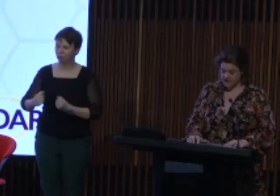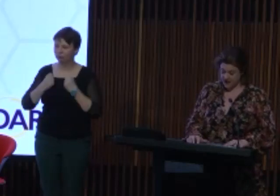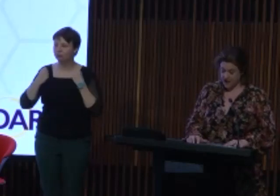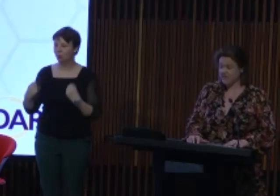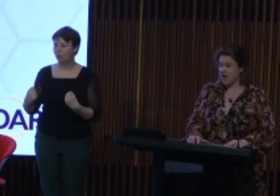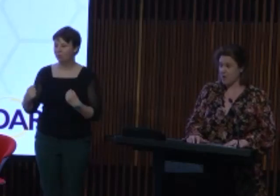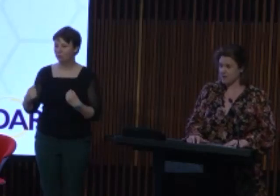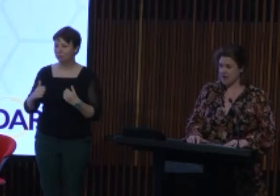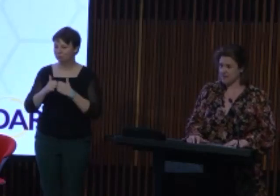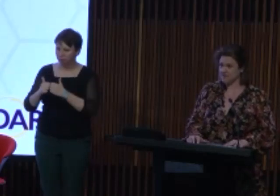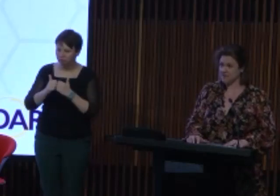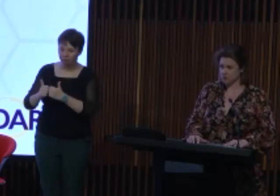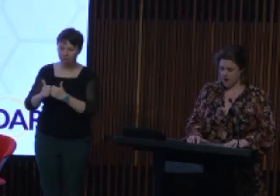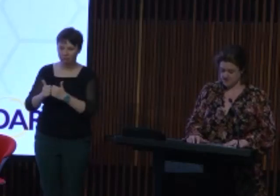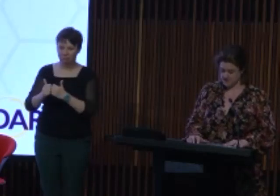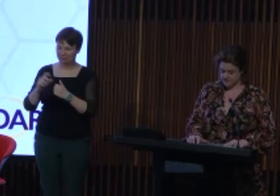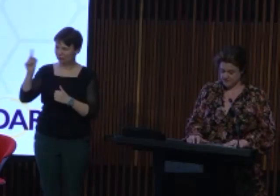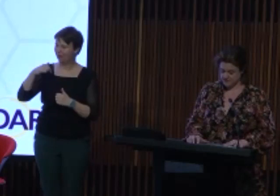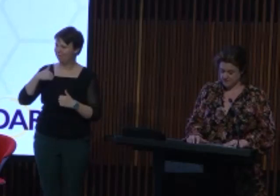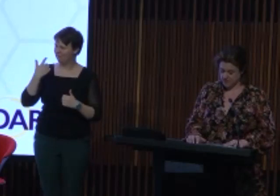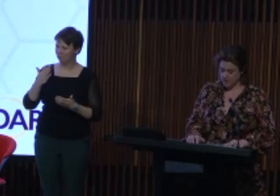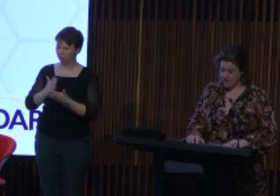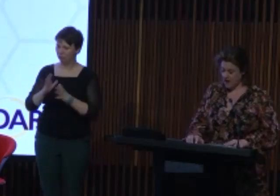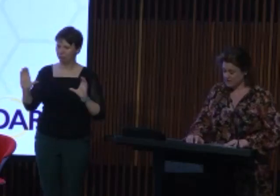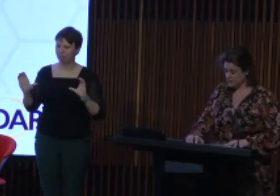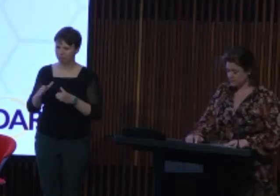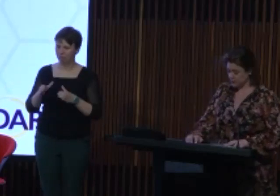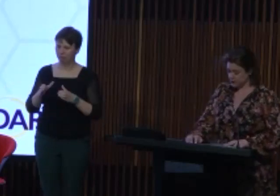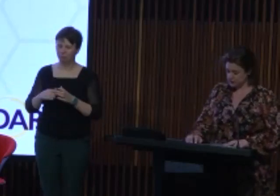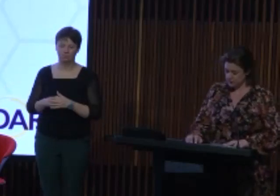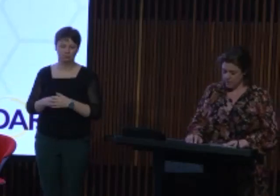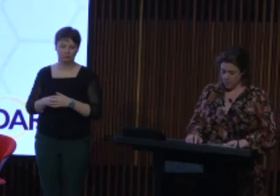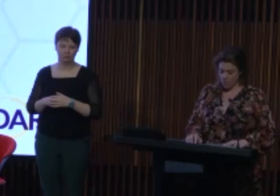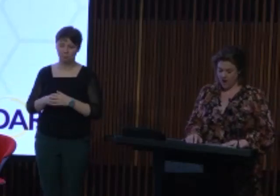and today I feel like we're standing united. We may have different views, but we all have